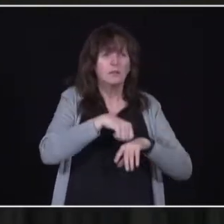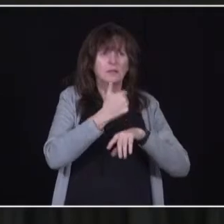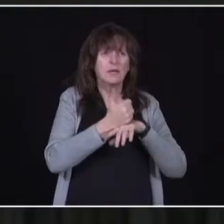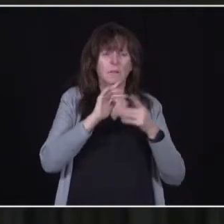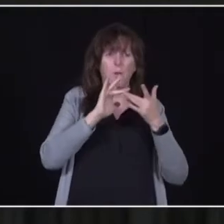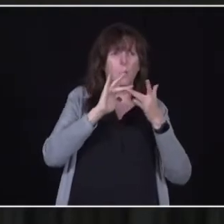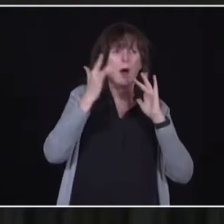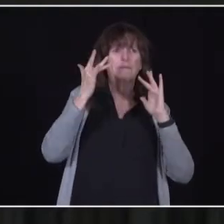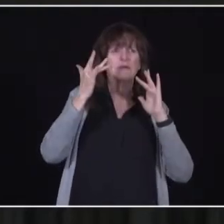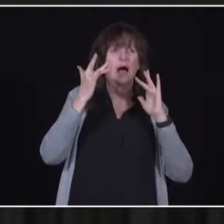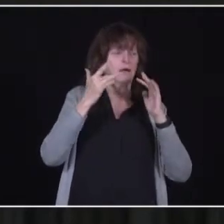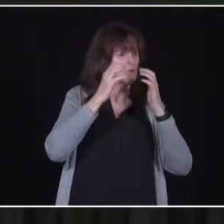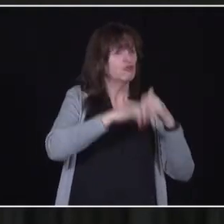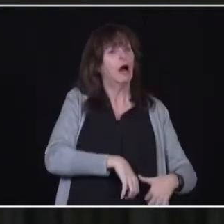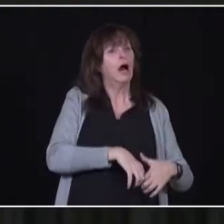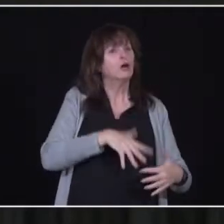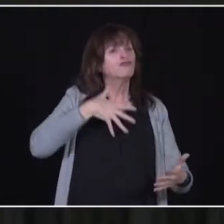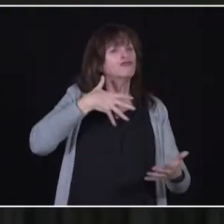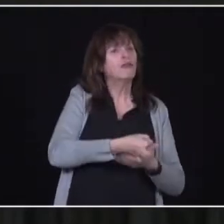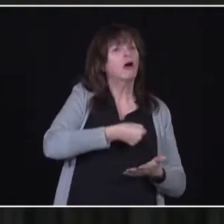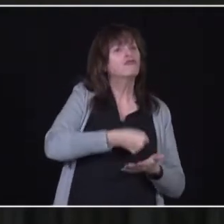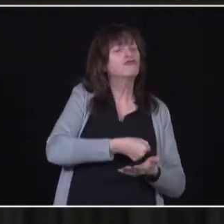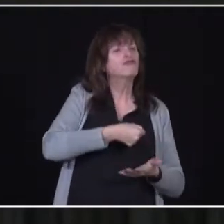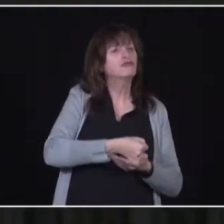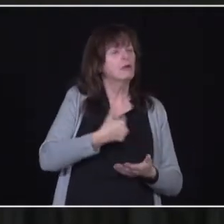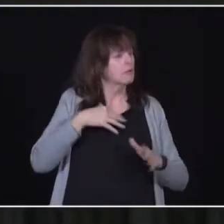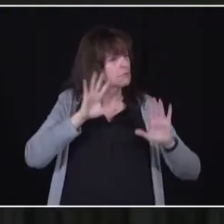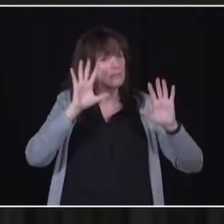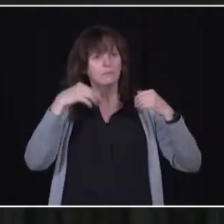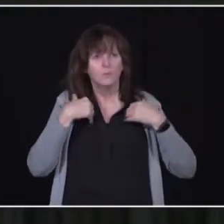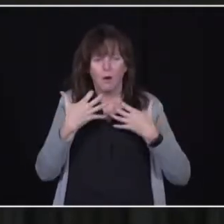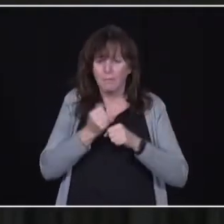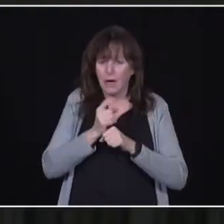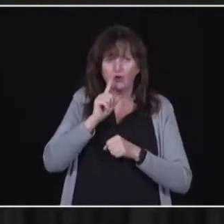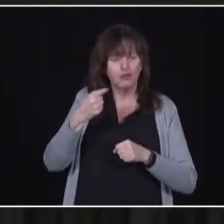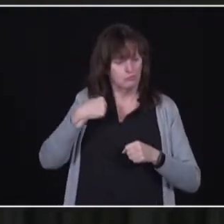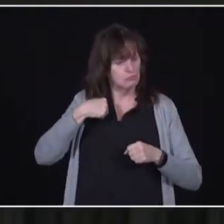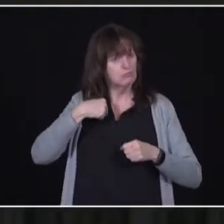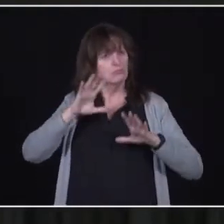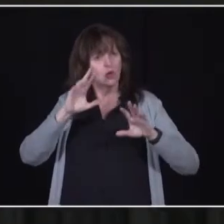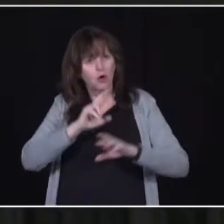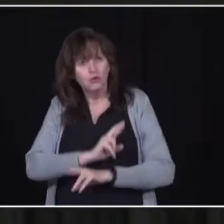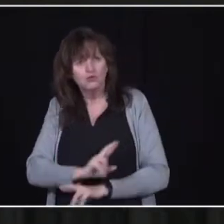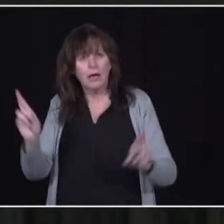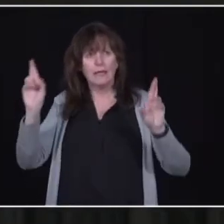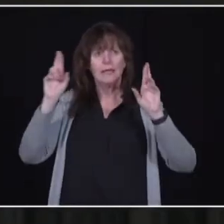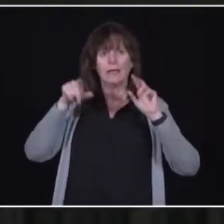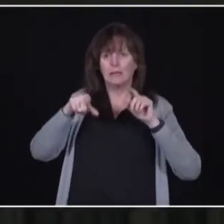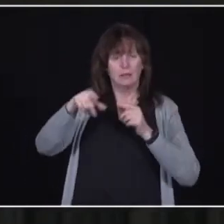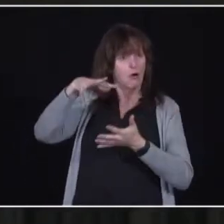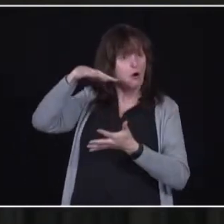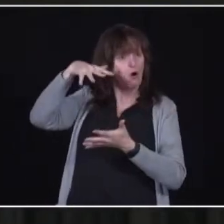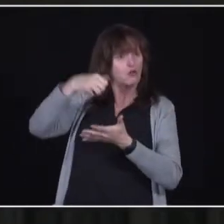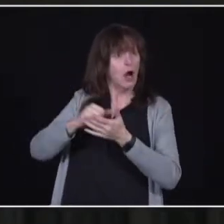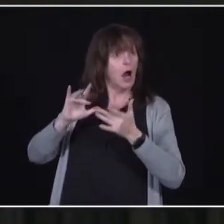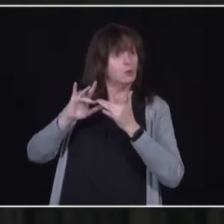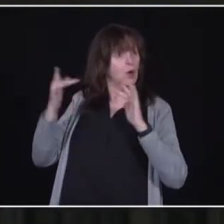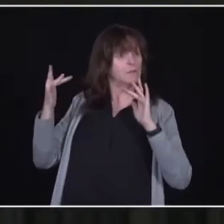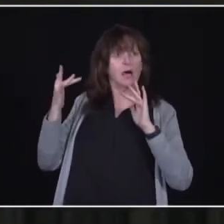We want to make sure we nail this and we have it down packed. Their website crashed and we look at Québec,